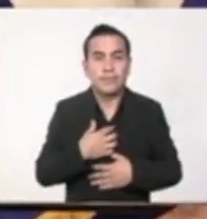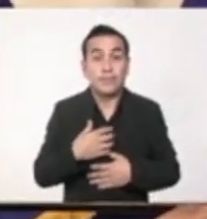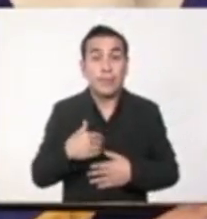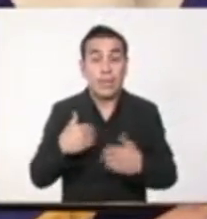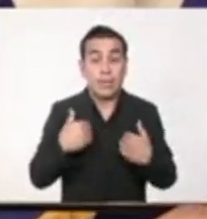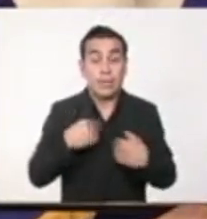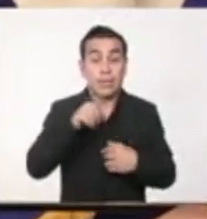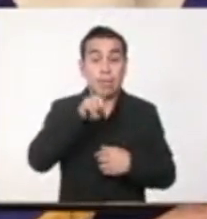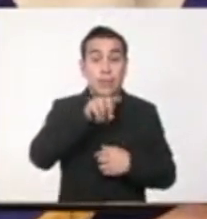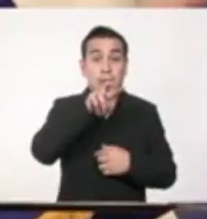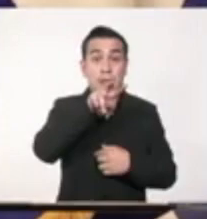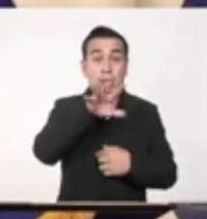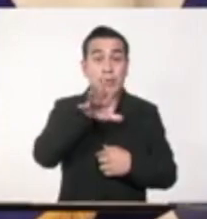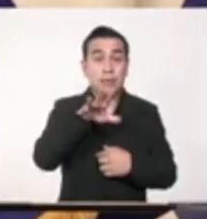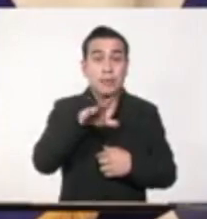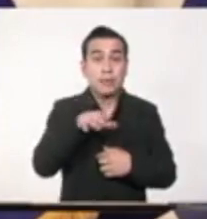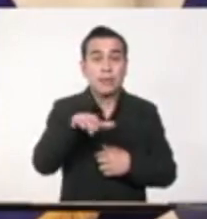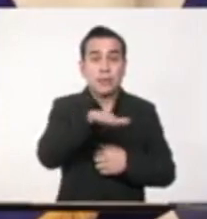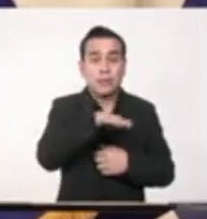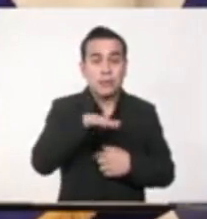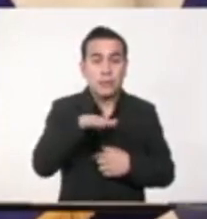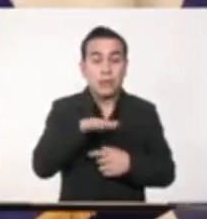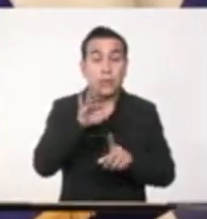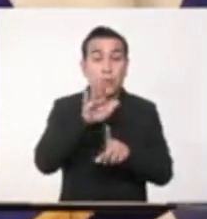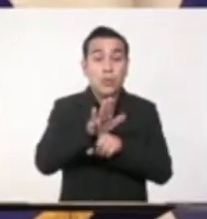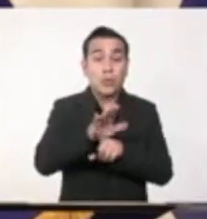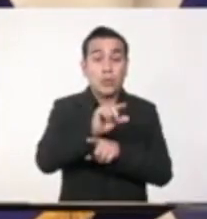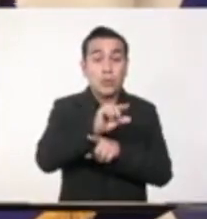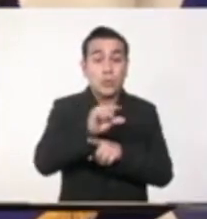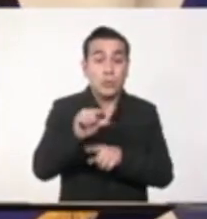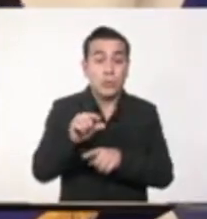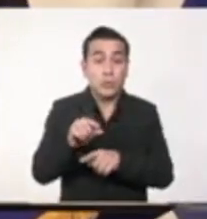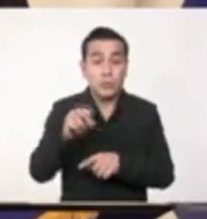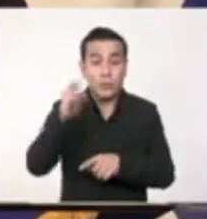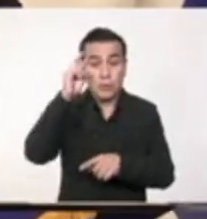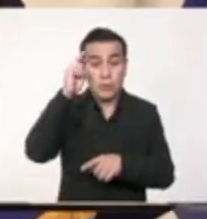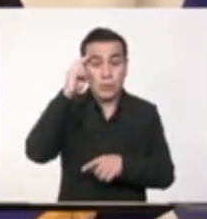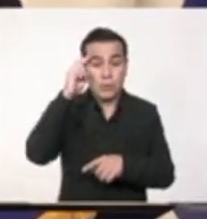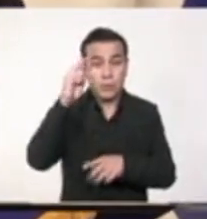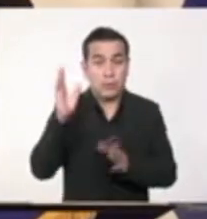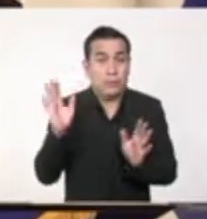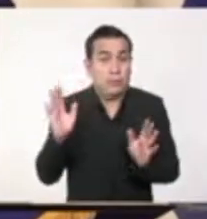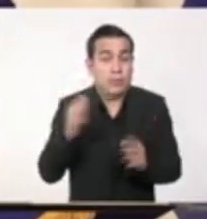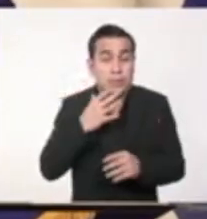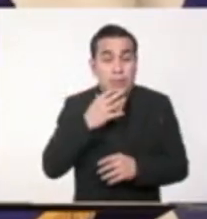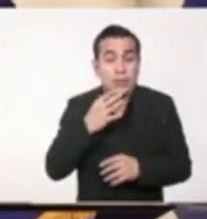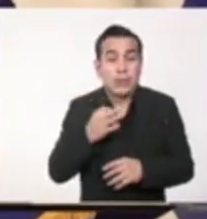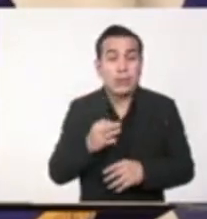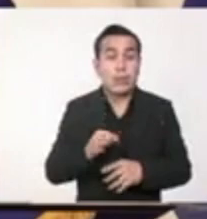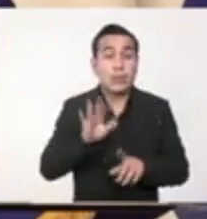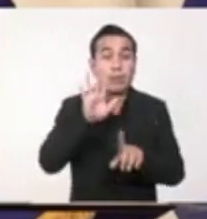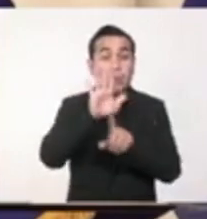properties in your name, in your name. I'm not talking about what that you have with namesakes, or what not, in your name. I had,